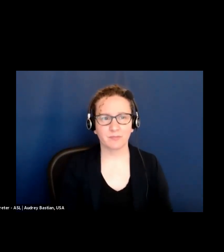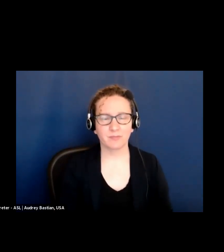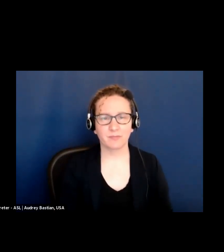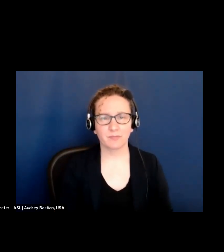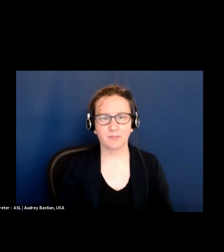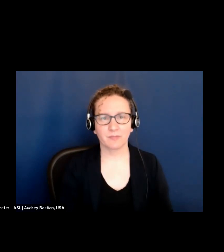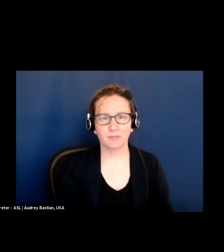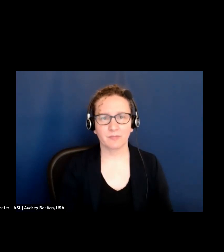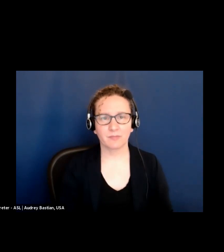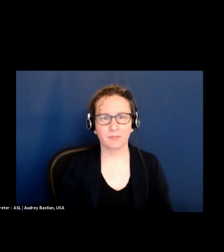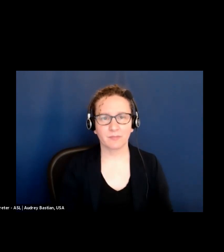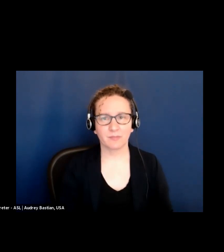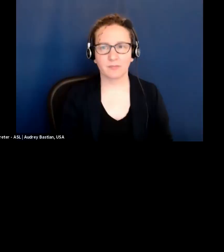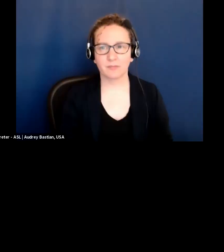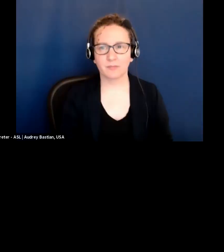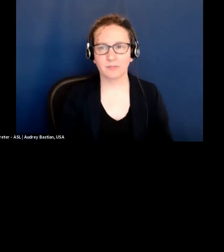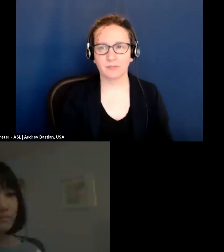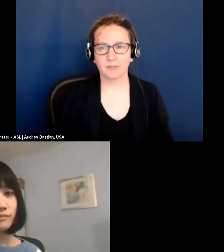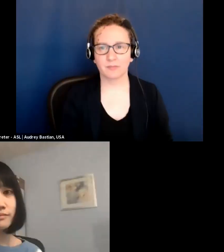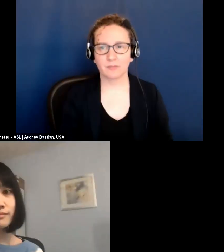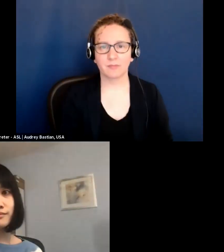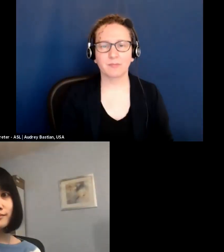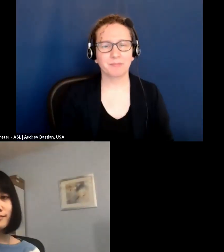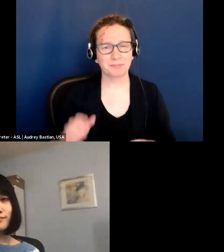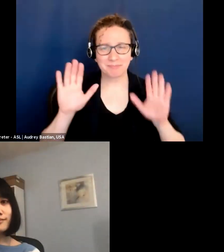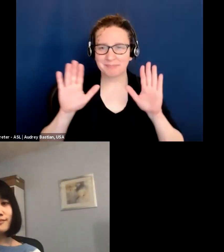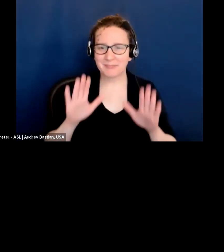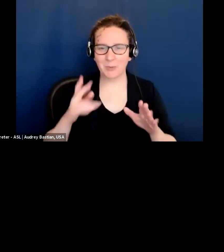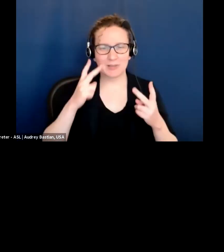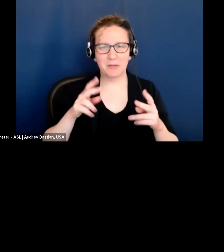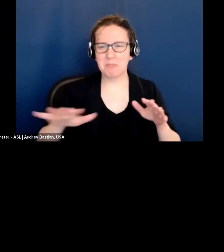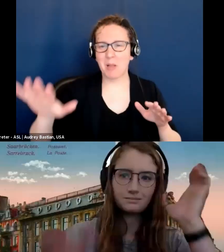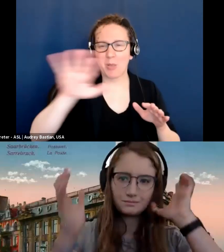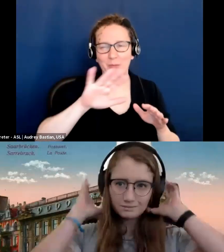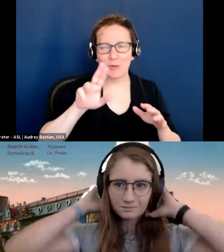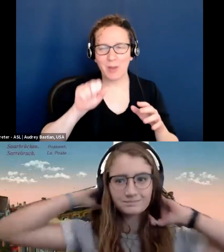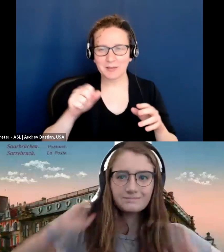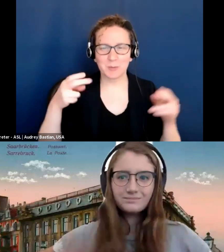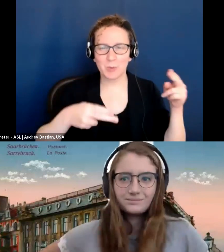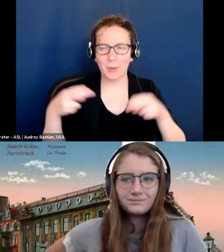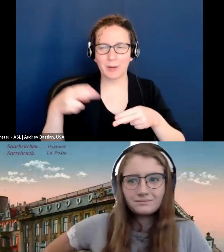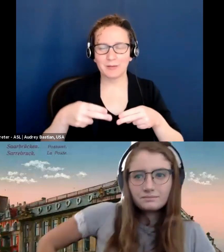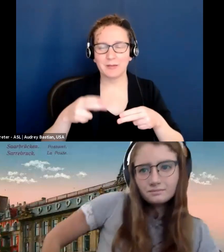We have people from all over the United States. I see in the chat box, Kansas, Fort Worth,